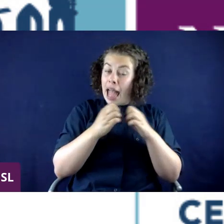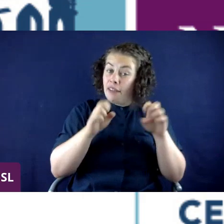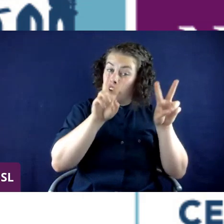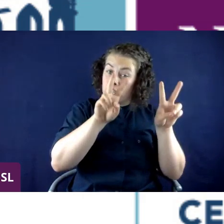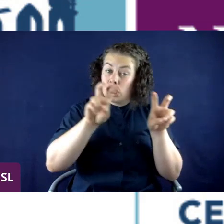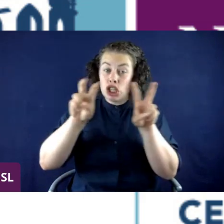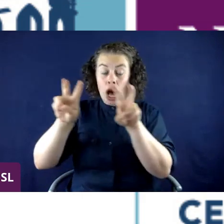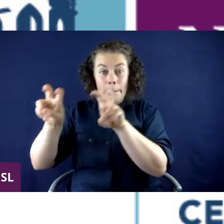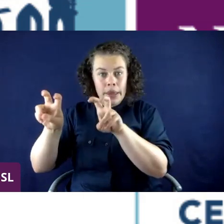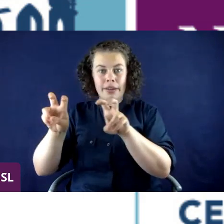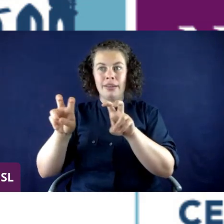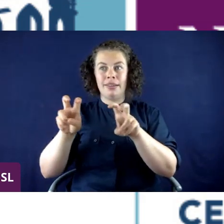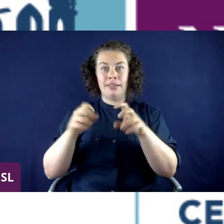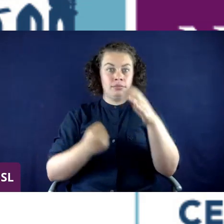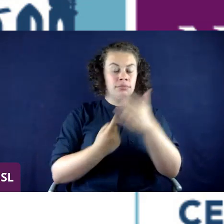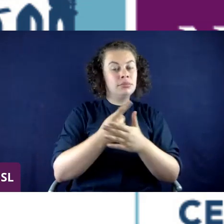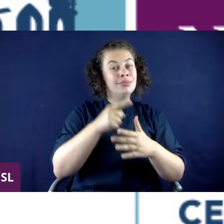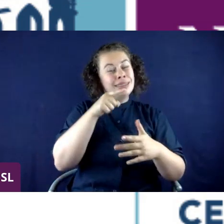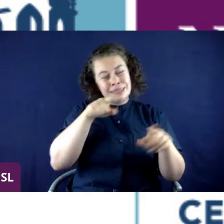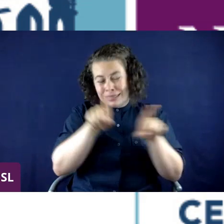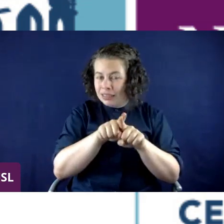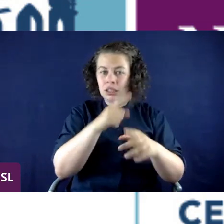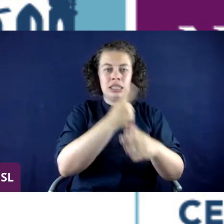right issue.